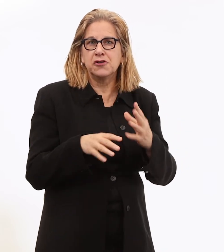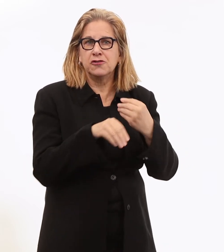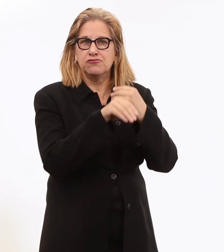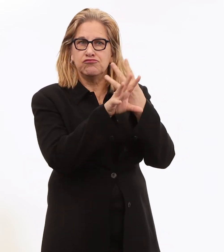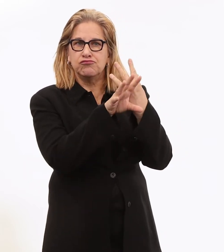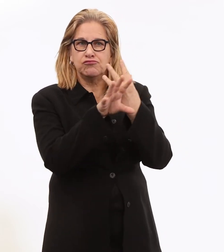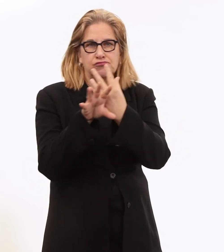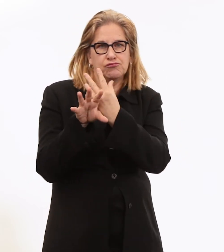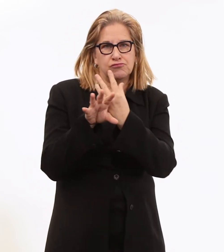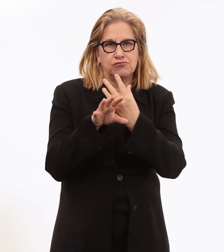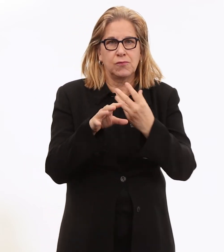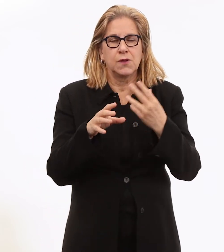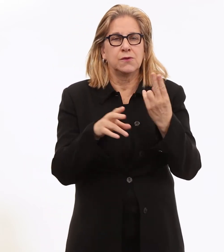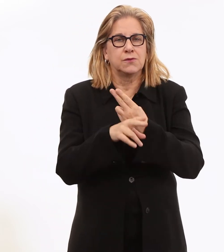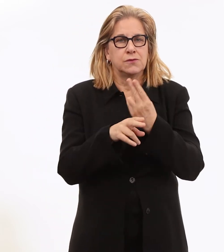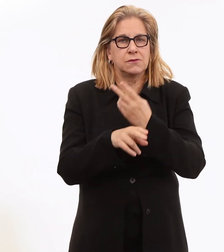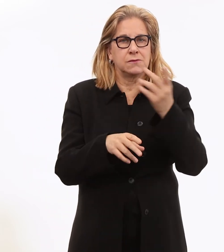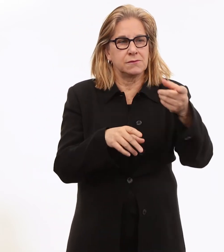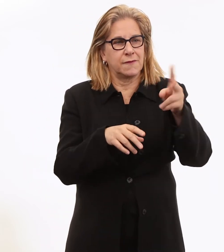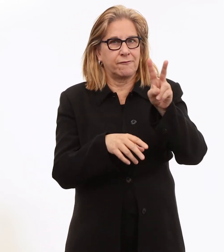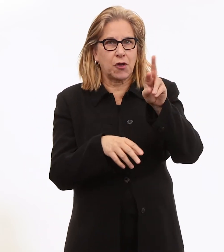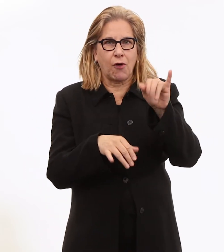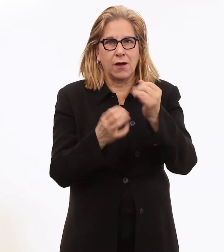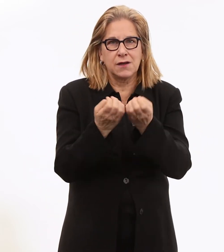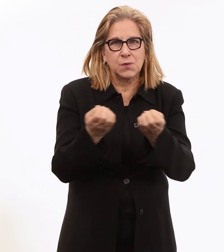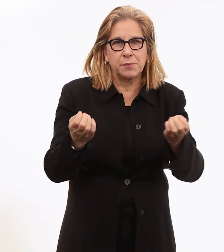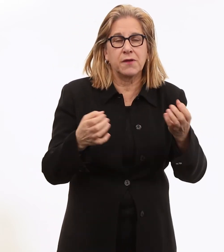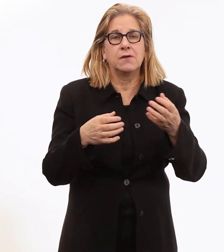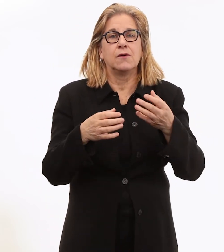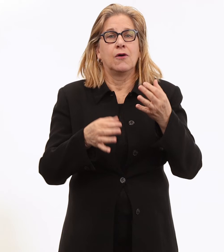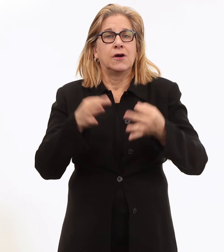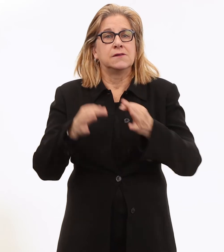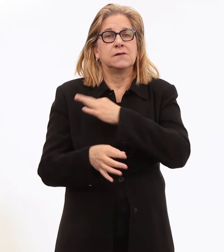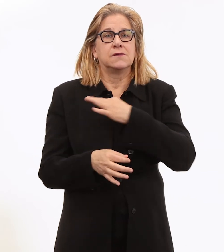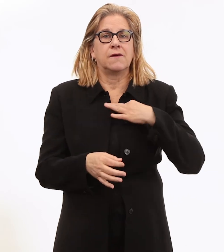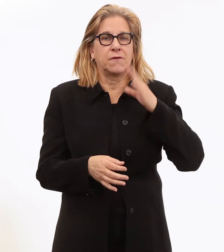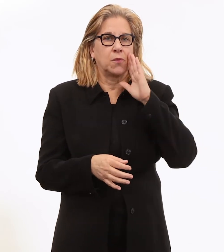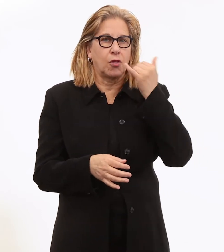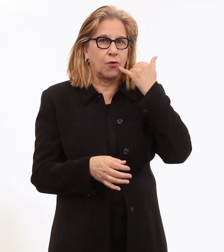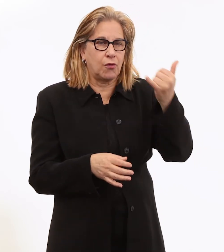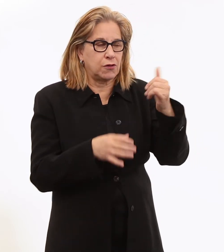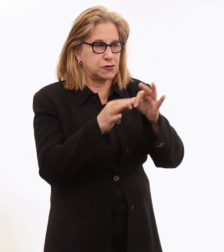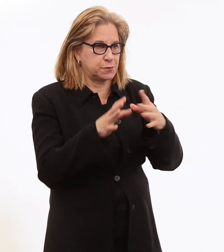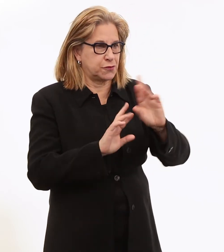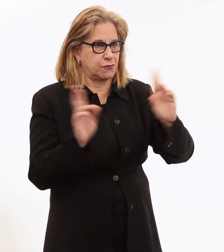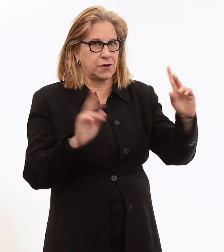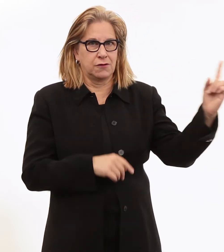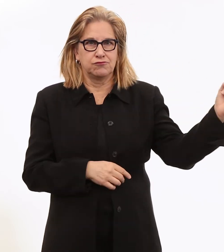video remote interpreting equipment. The court's staff will call the interpreter when your hearing begins.